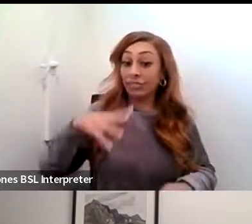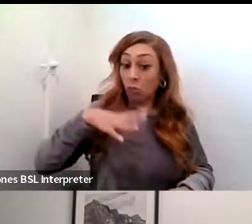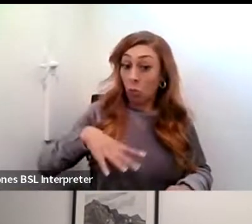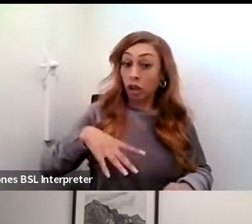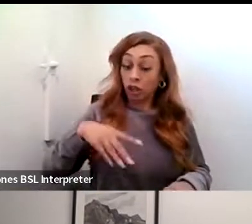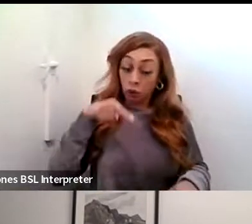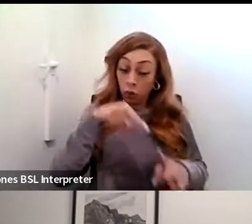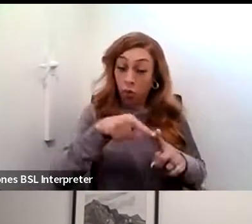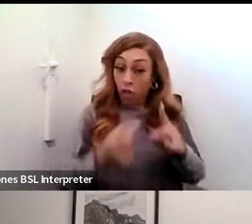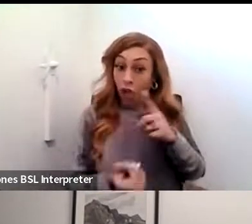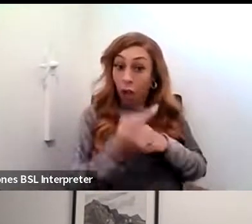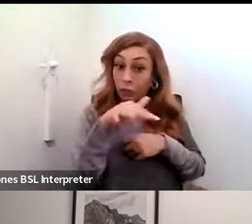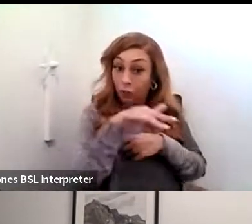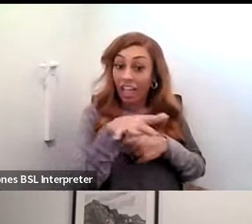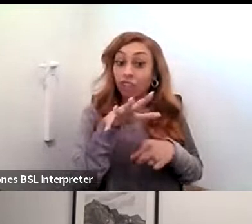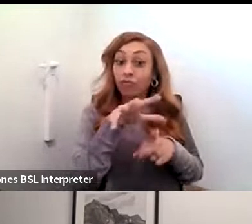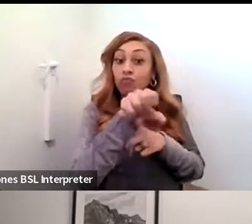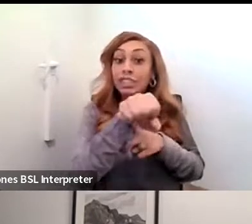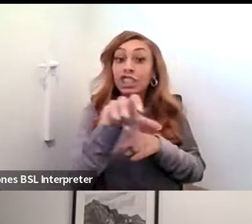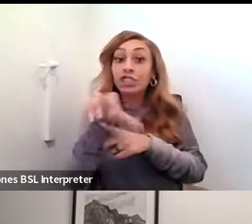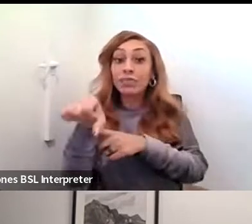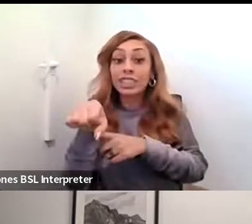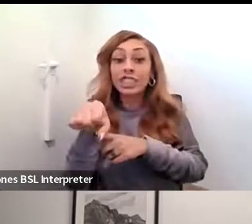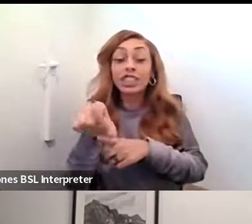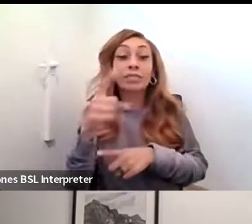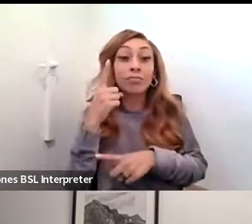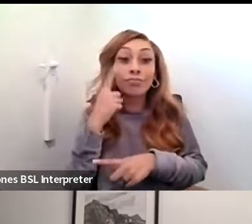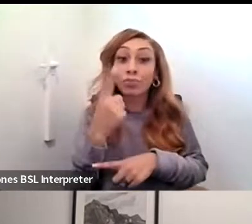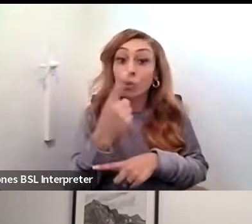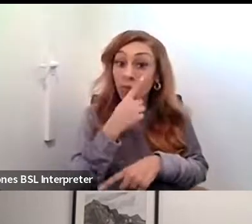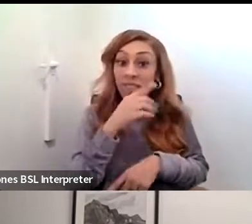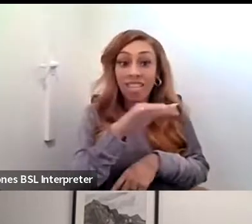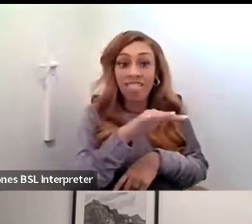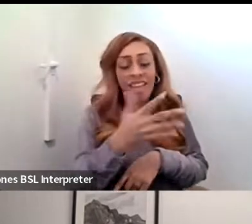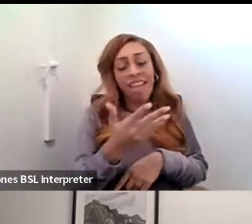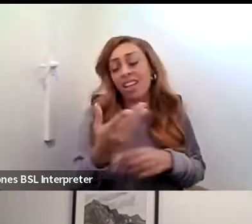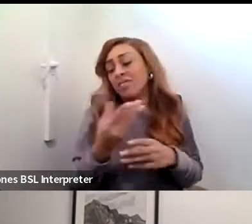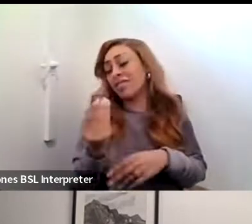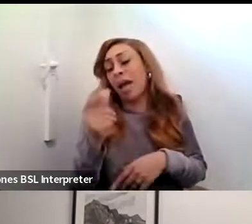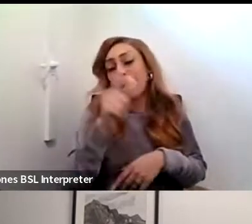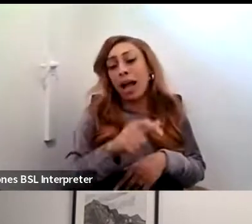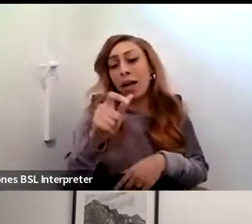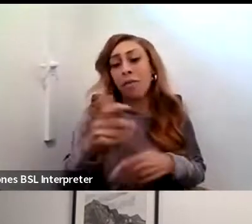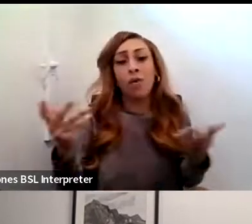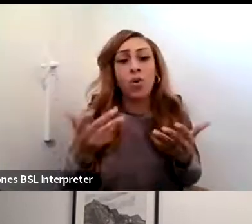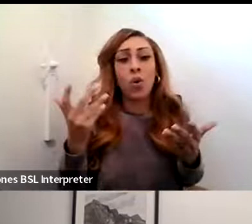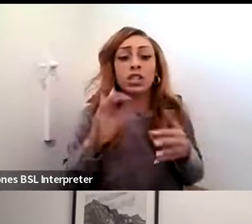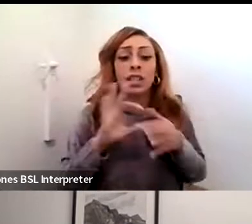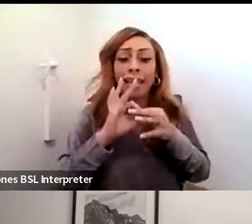and reach the audiences that are there, that have proved they are there, and yes, some people will have engaged with digital stuff